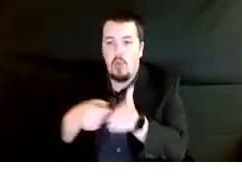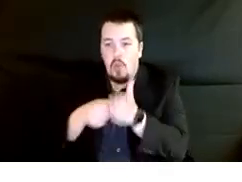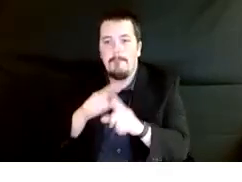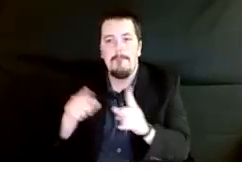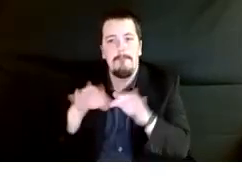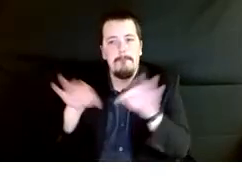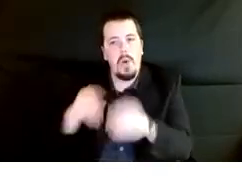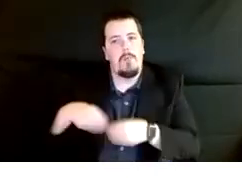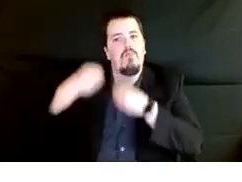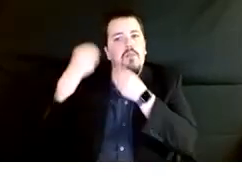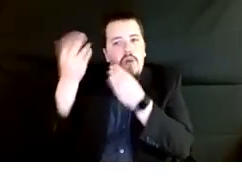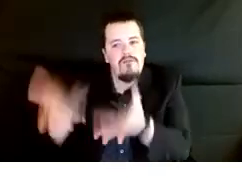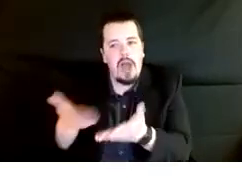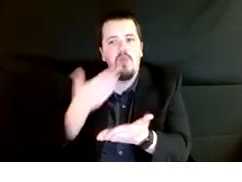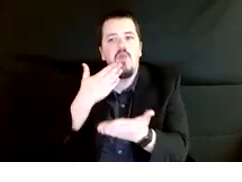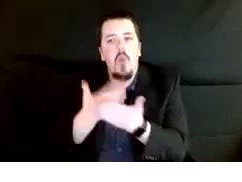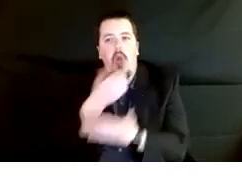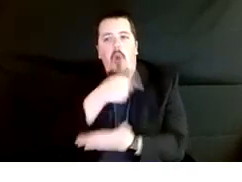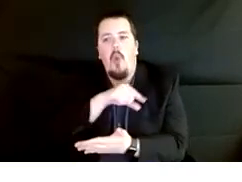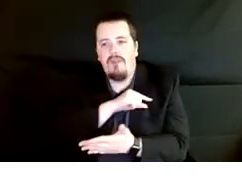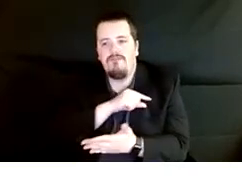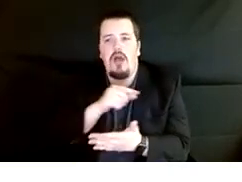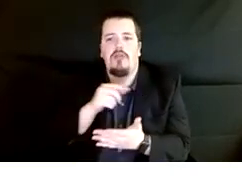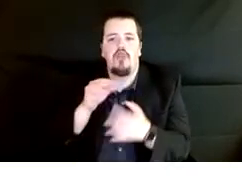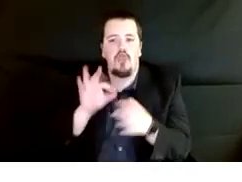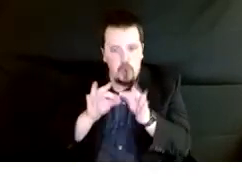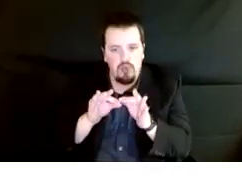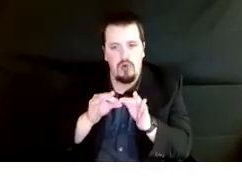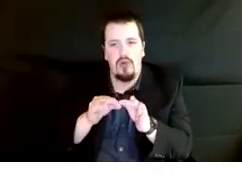are following whatever uh guidance and laws are in their state but yeah